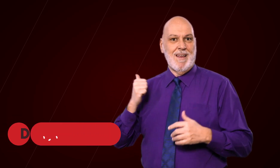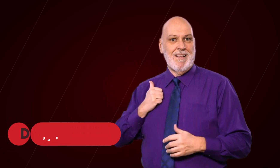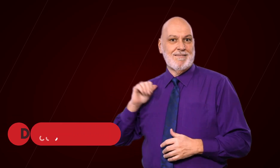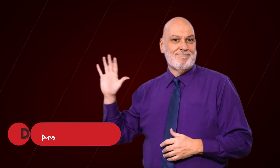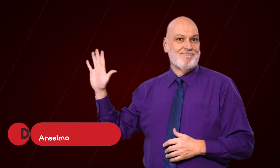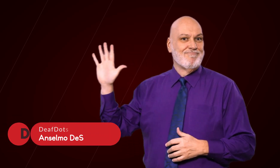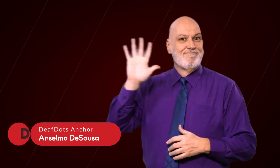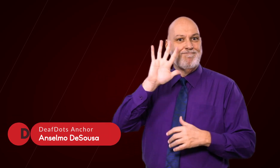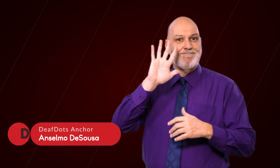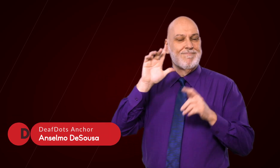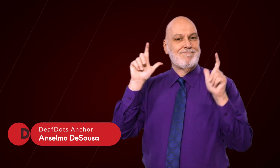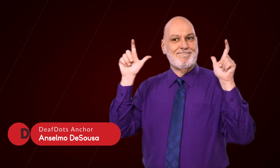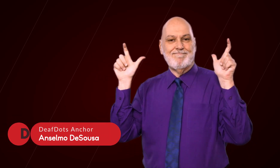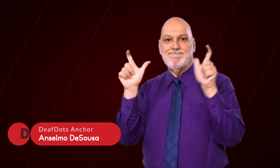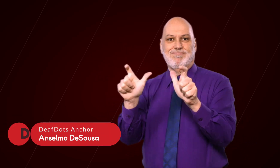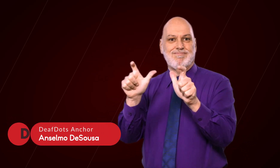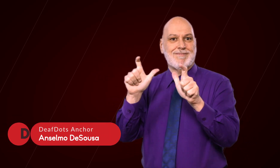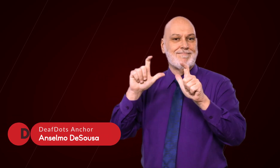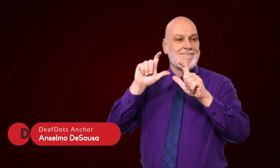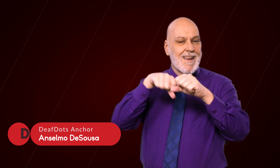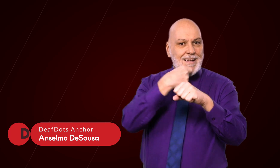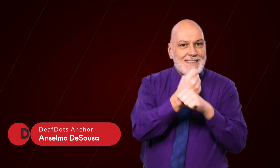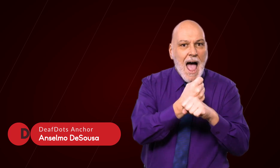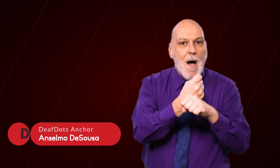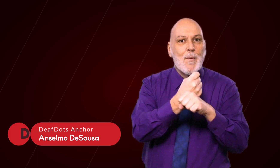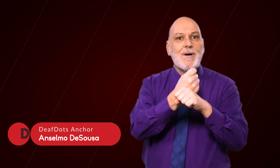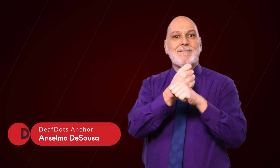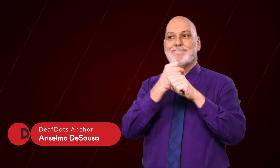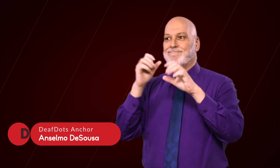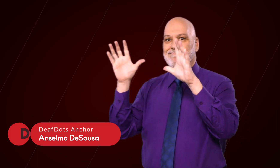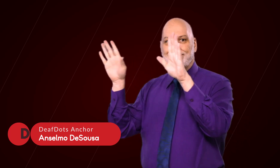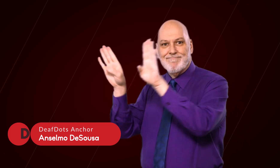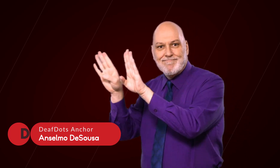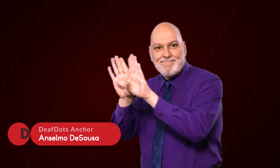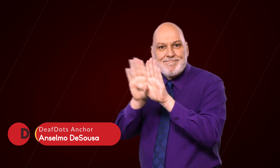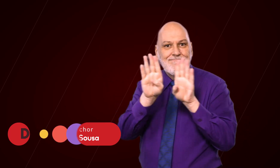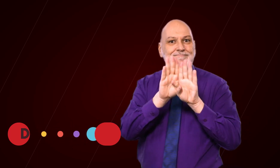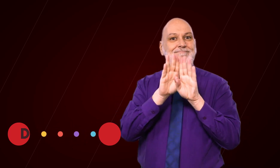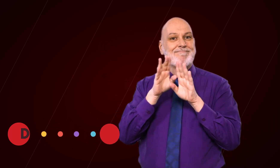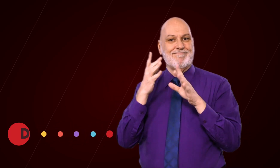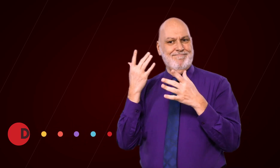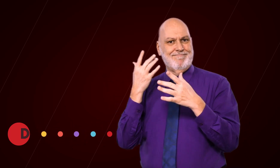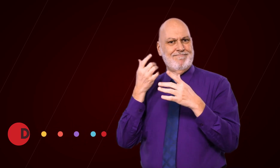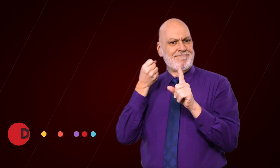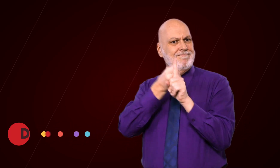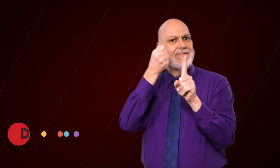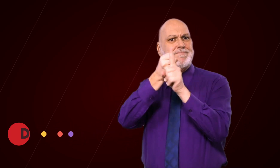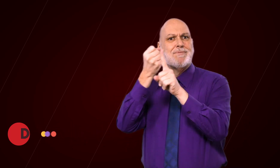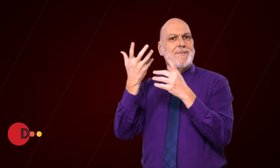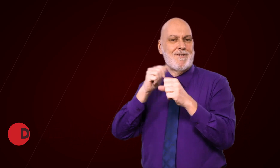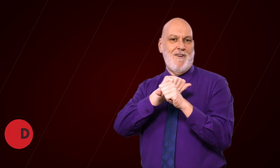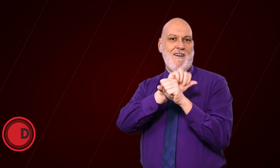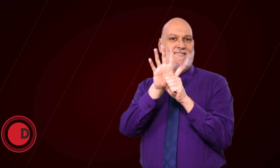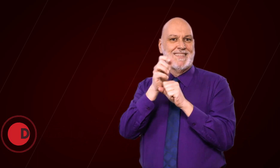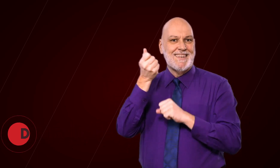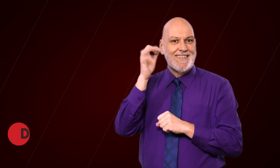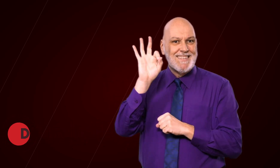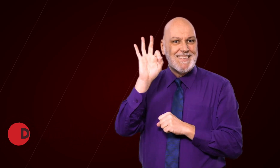provinces across Canada began to impose restrictions and lockdown to